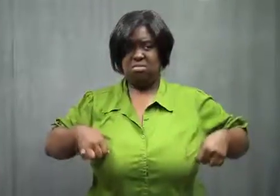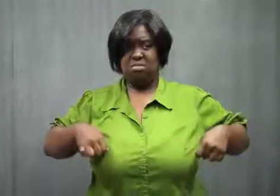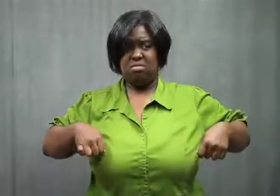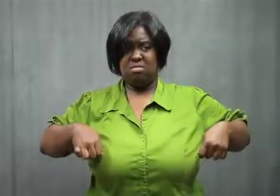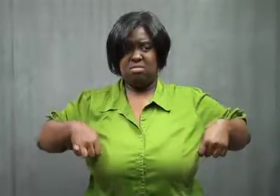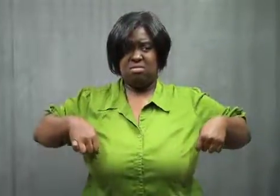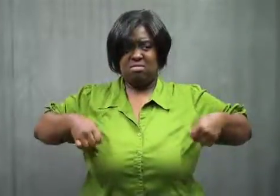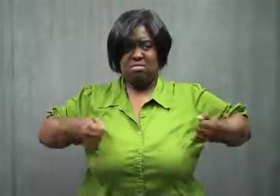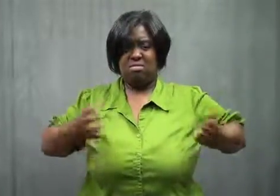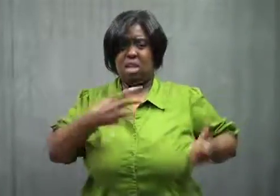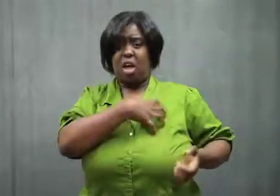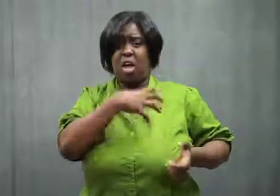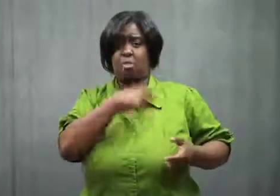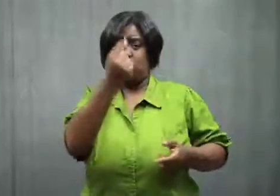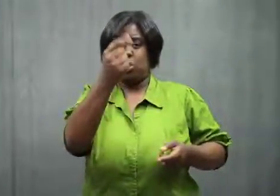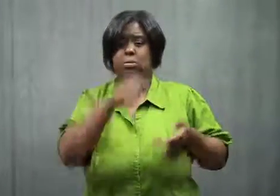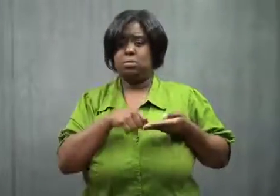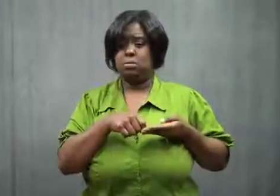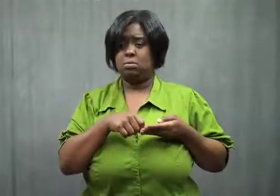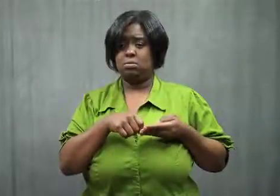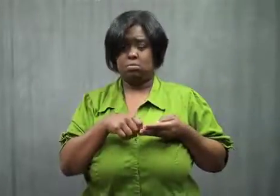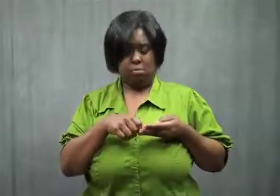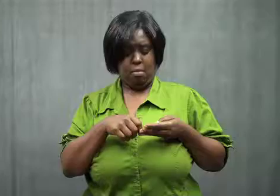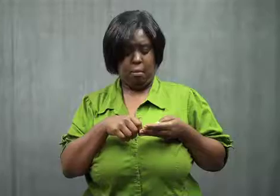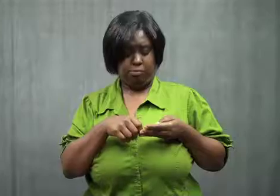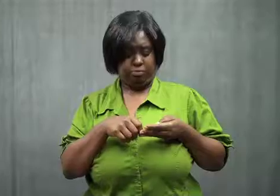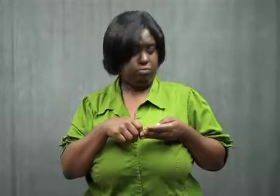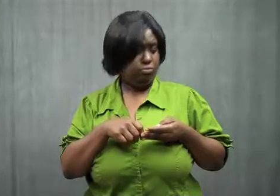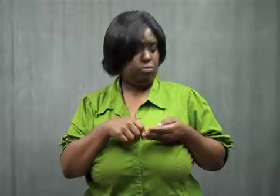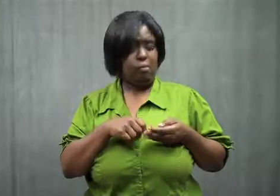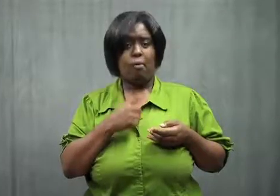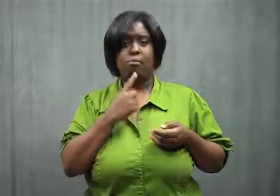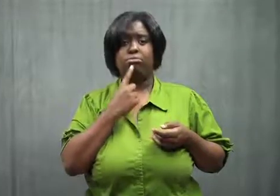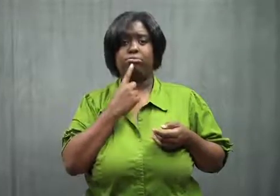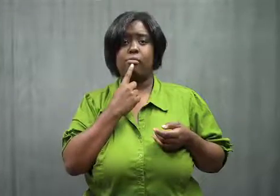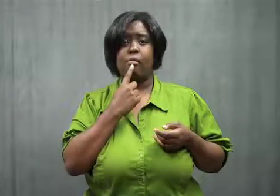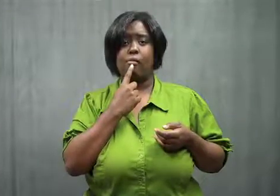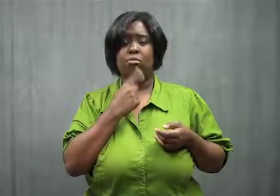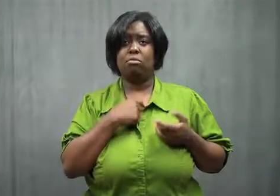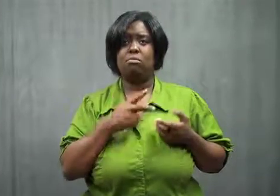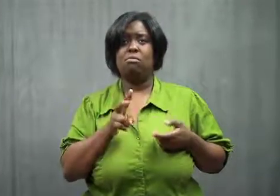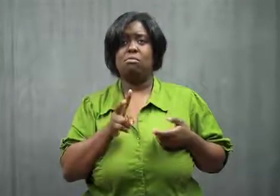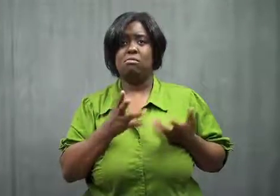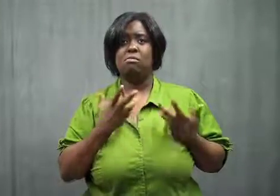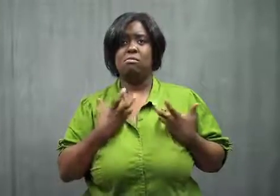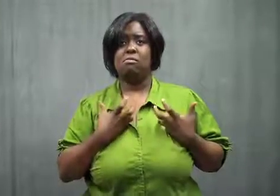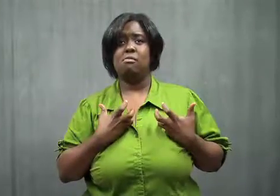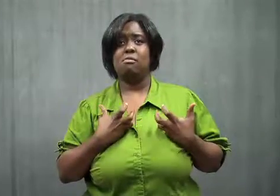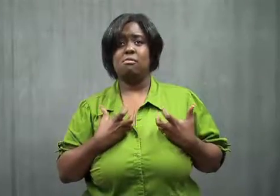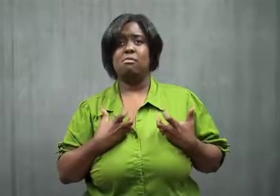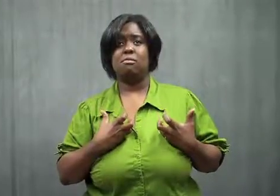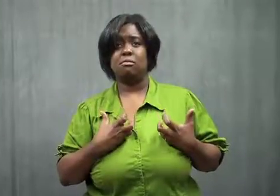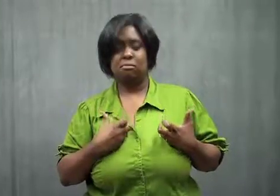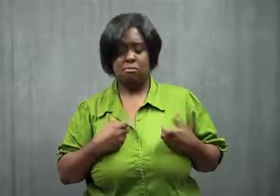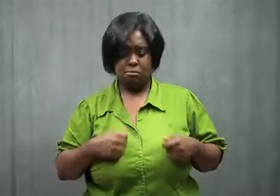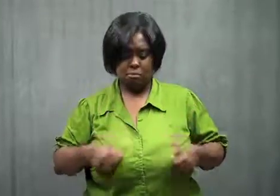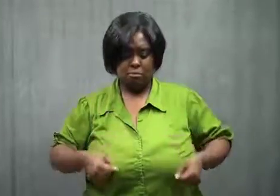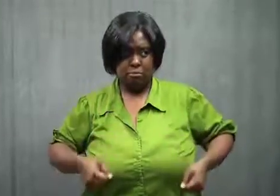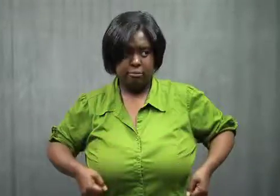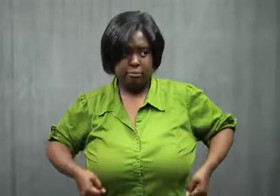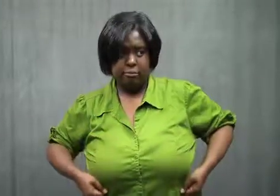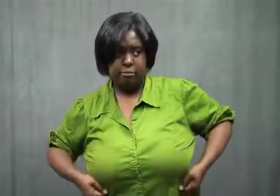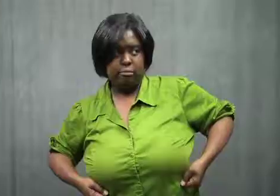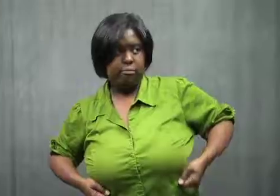I pulled it up. The cop watched and chewed on his lips.